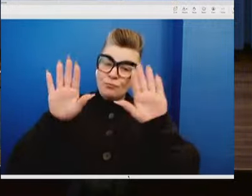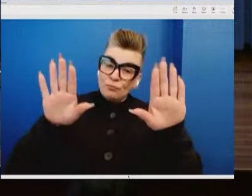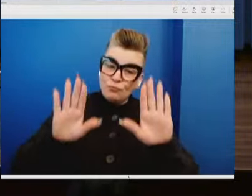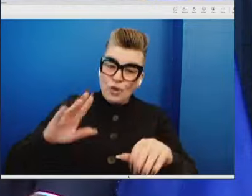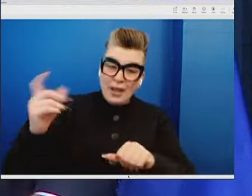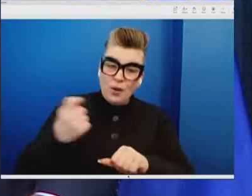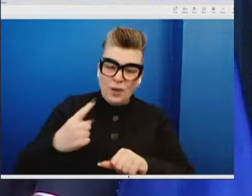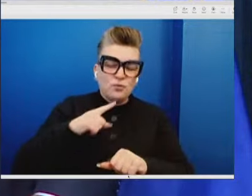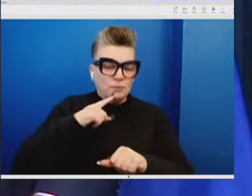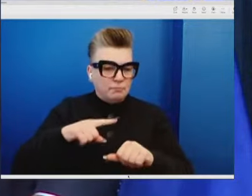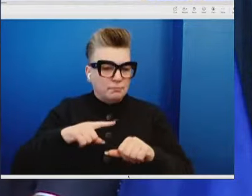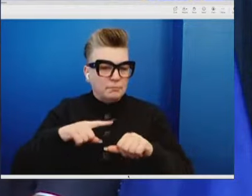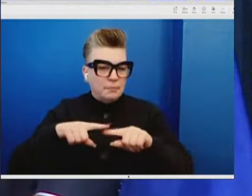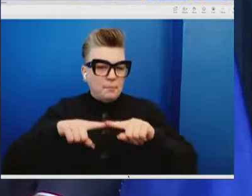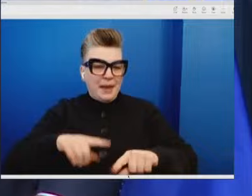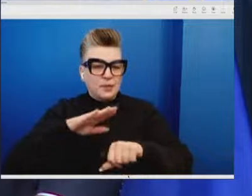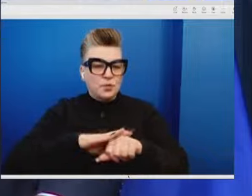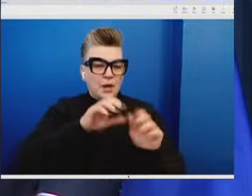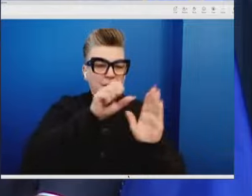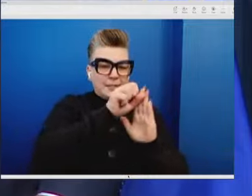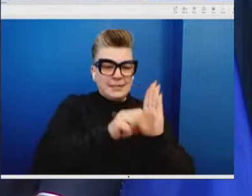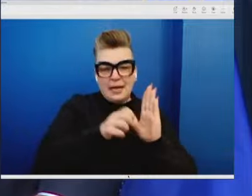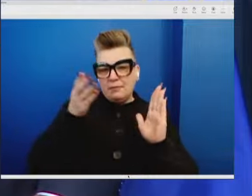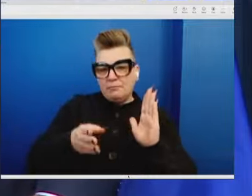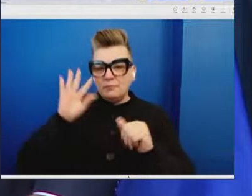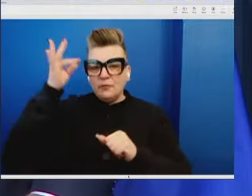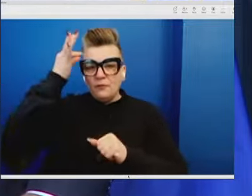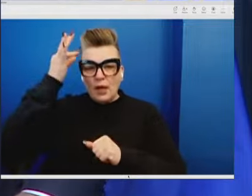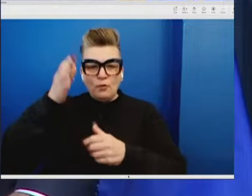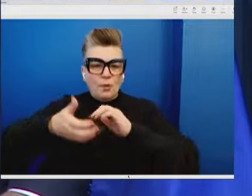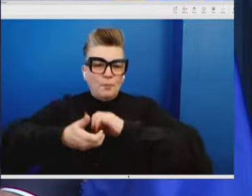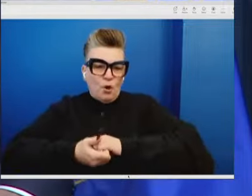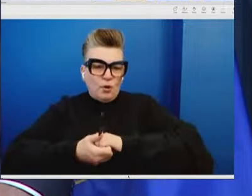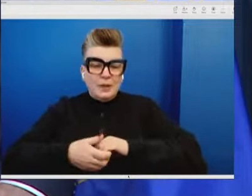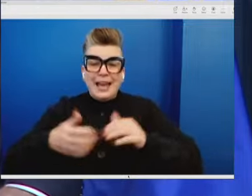Now we already invest, the federal government, anytime there is a technology product we support